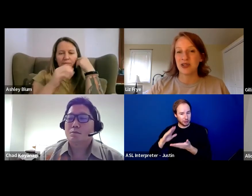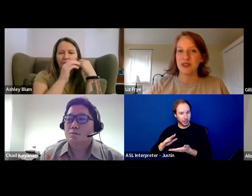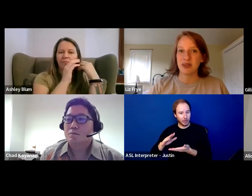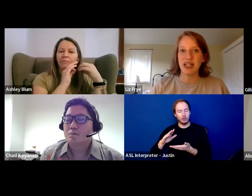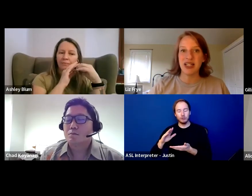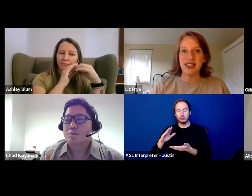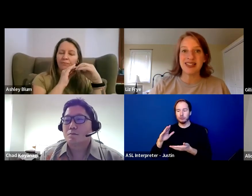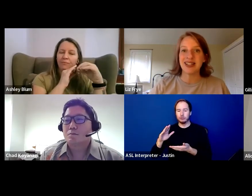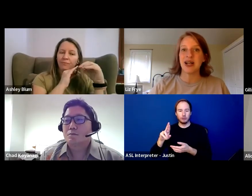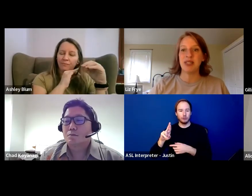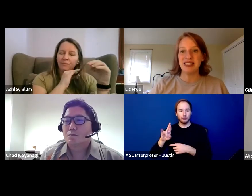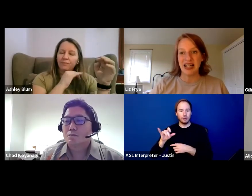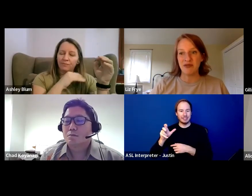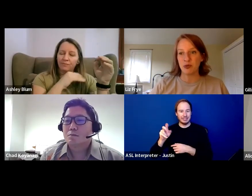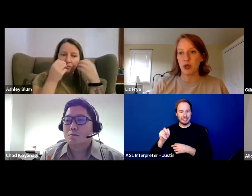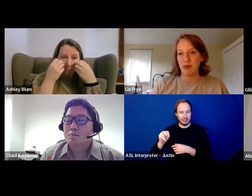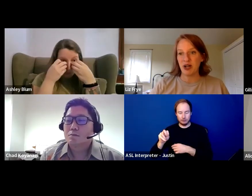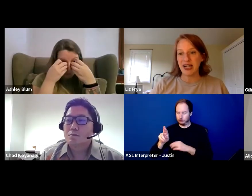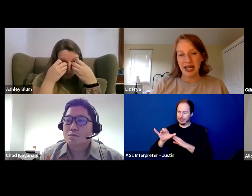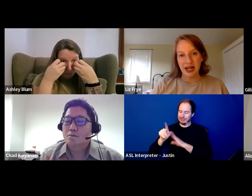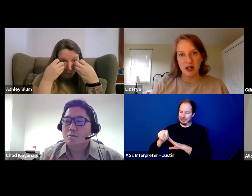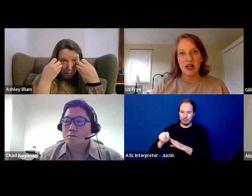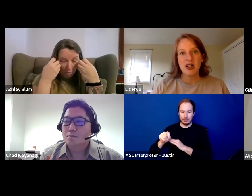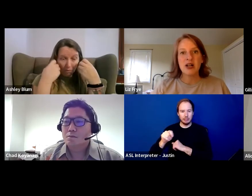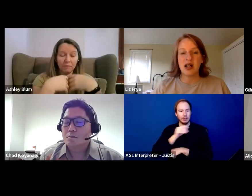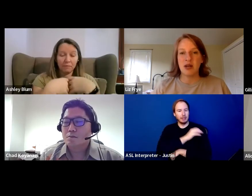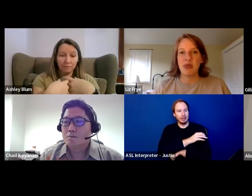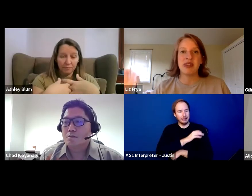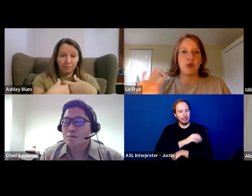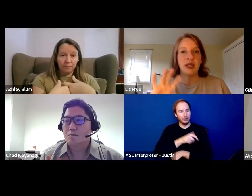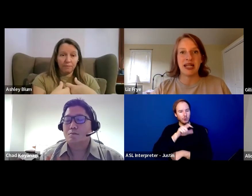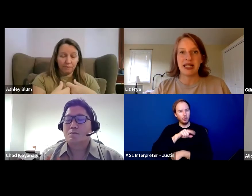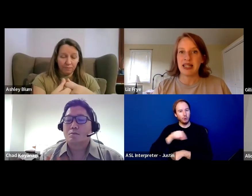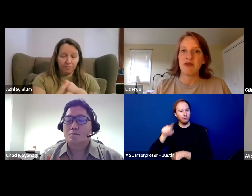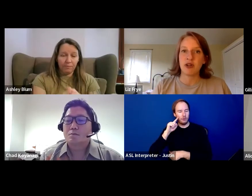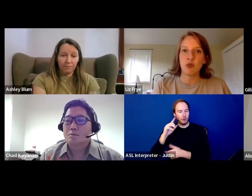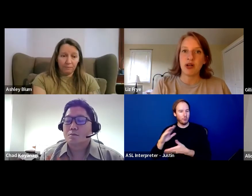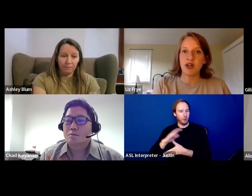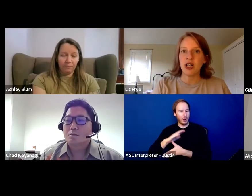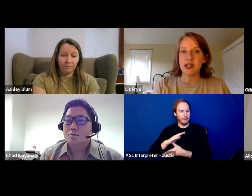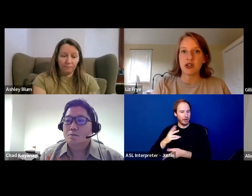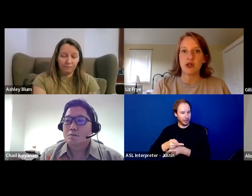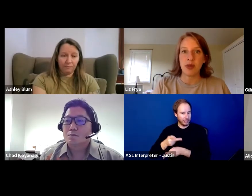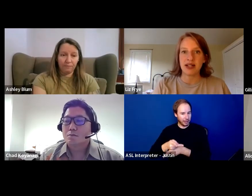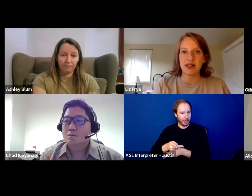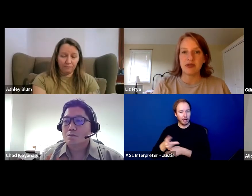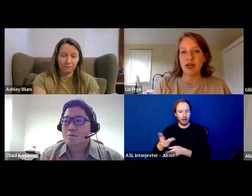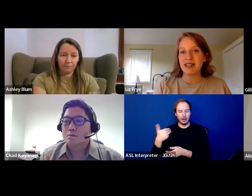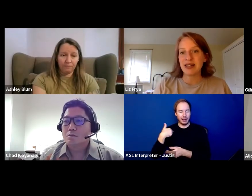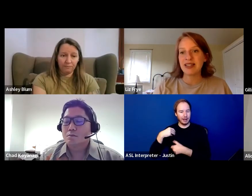So if somebody needs to come inside for primary care, they'll be getting that from one of our internal medicine residents,